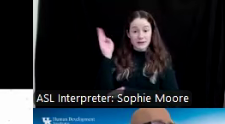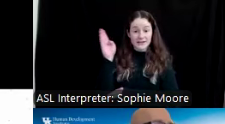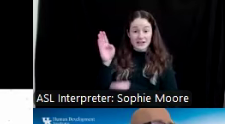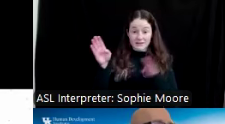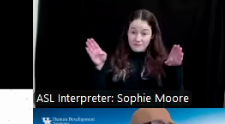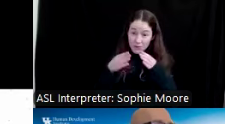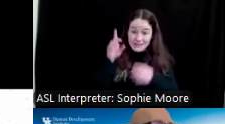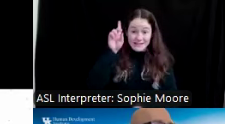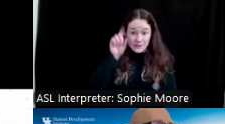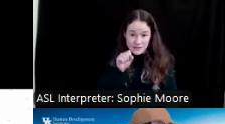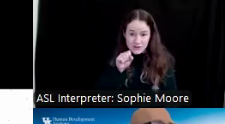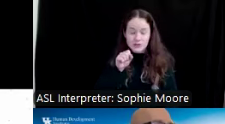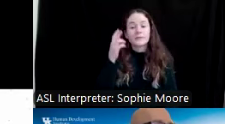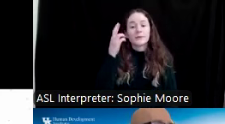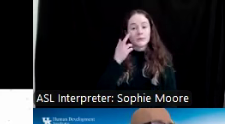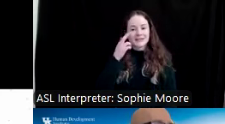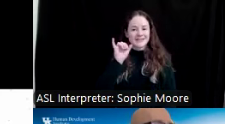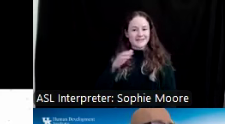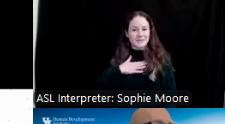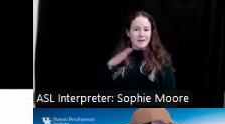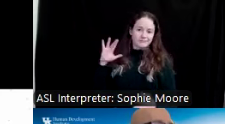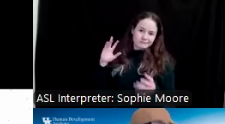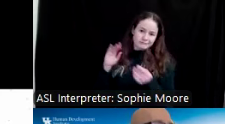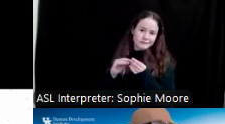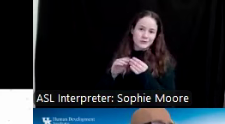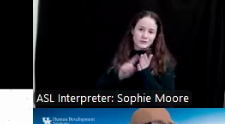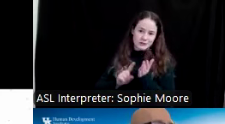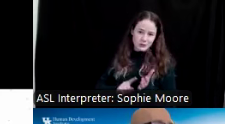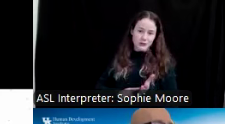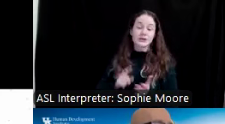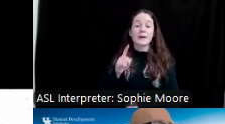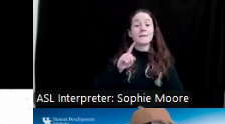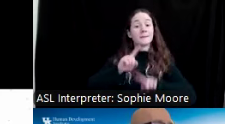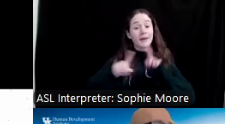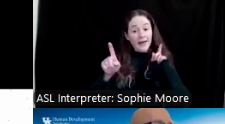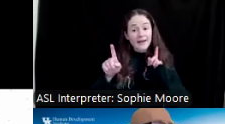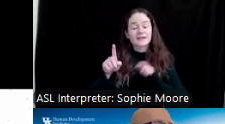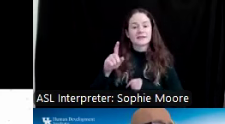where my previous research experiences. But the frameworks that we use, the ecological model and the